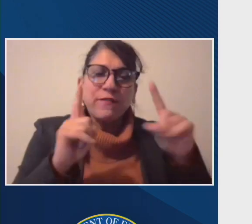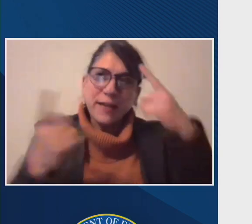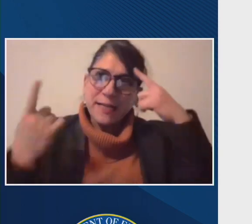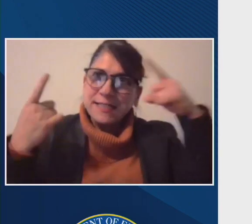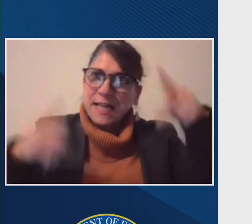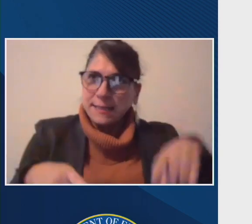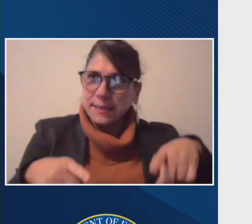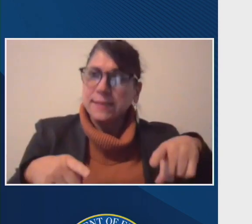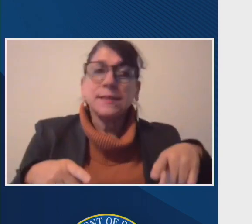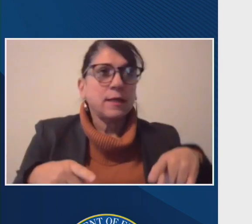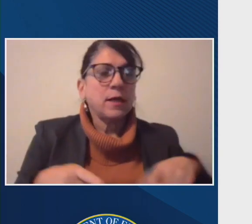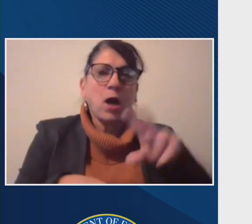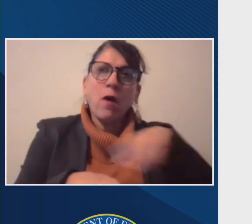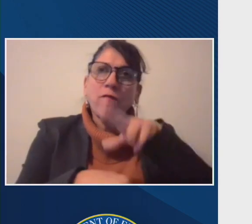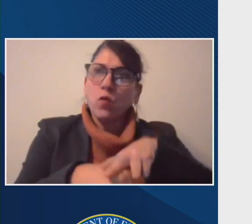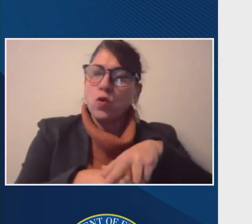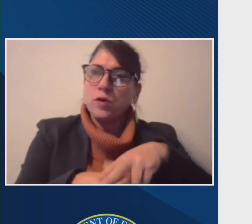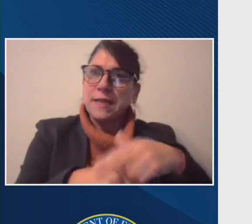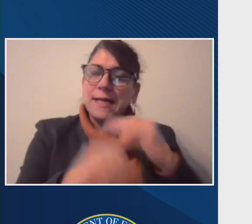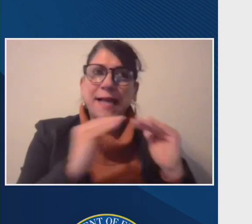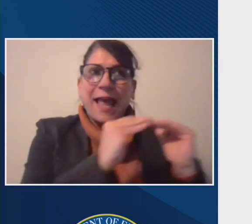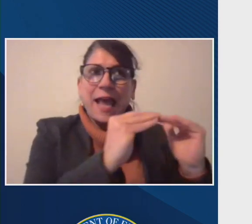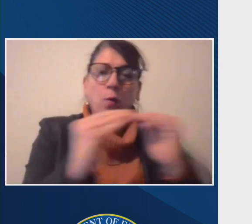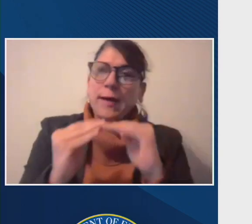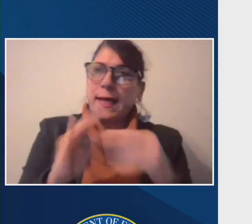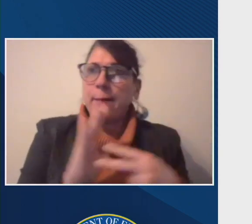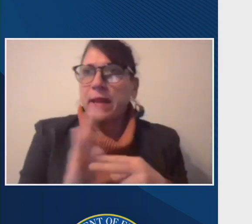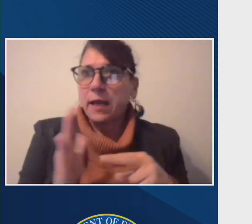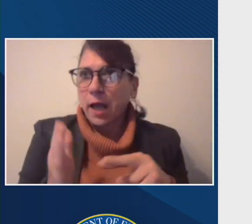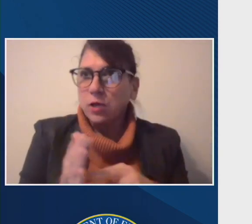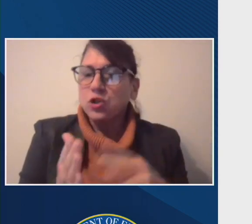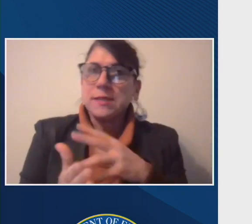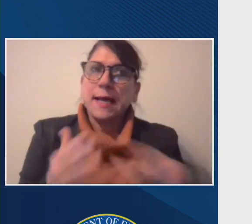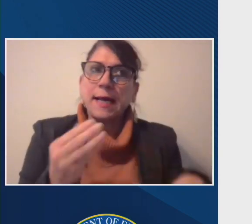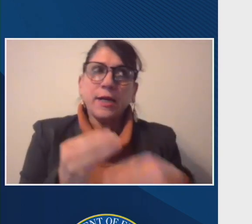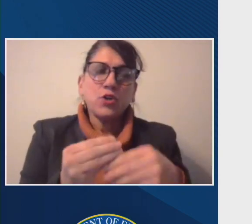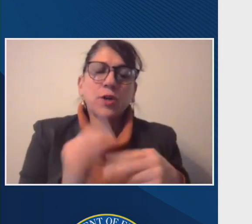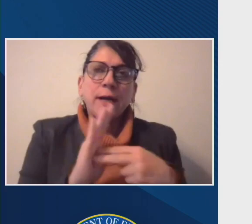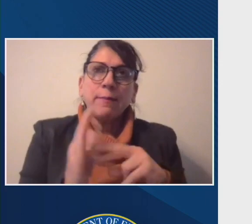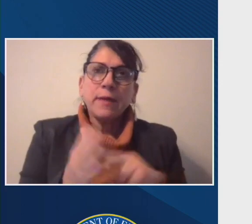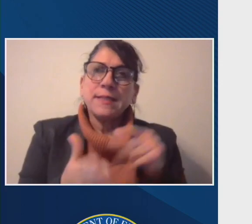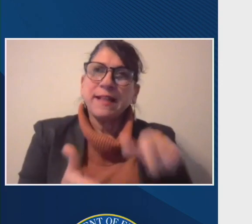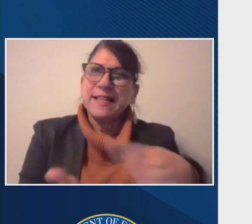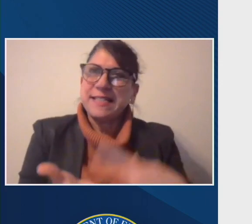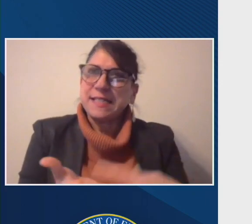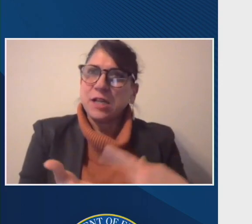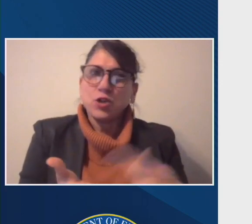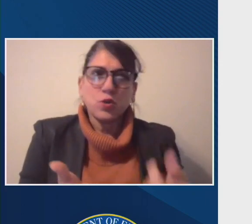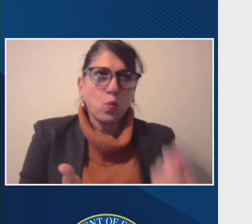of course has equity implications, and in addition means that in these discussions, one of the critical voices for student